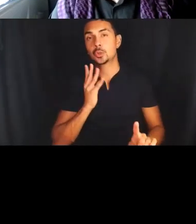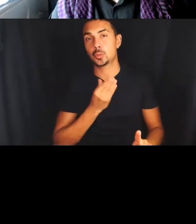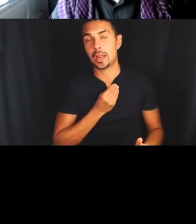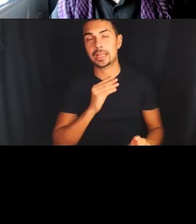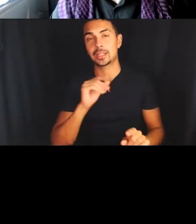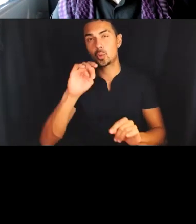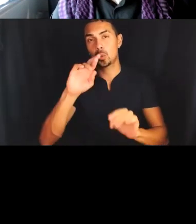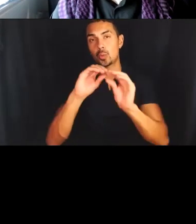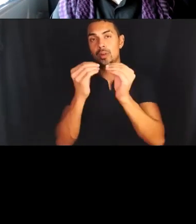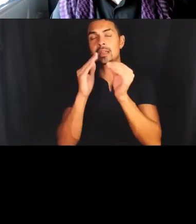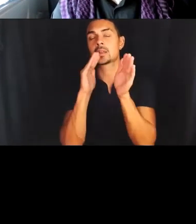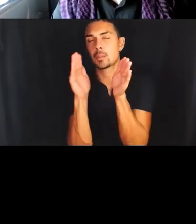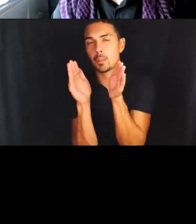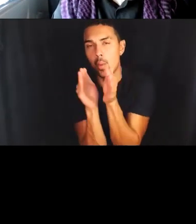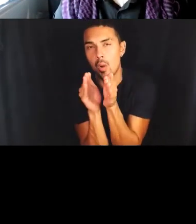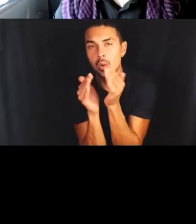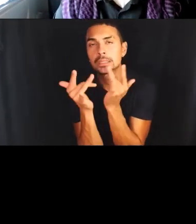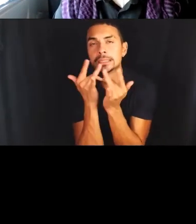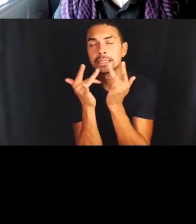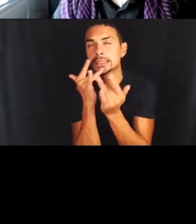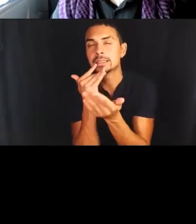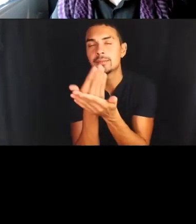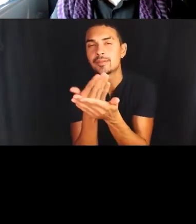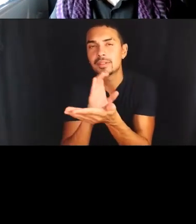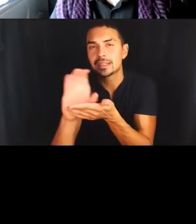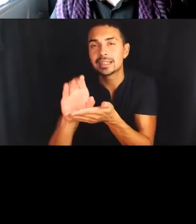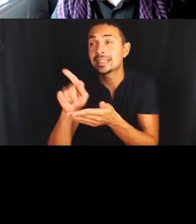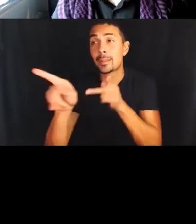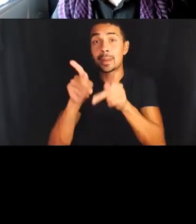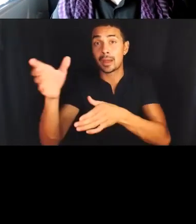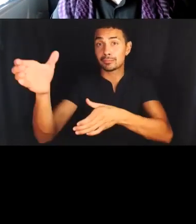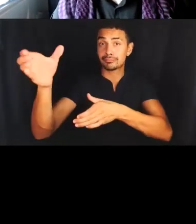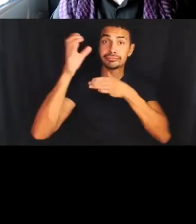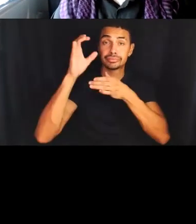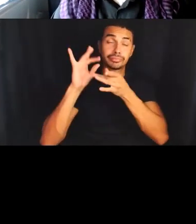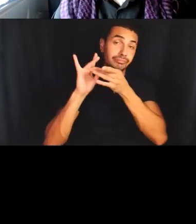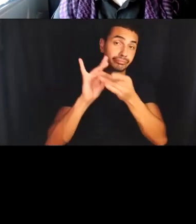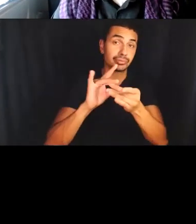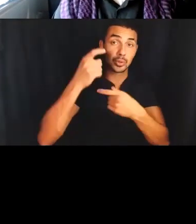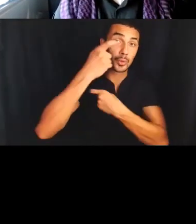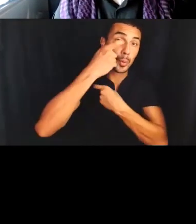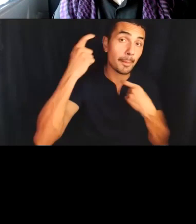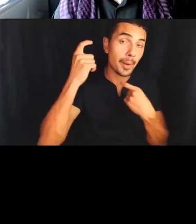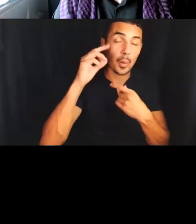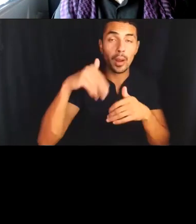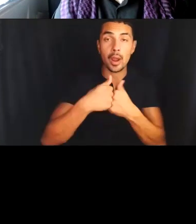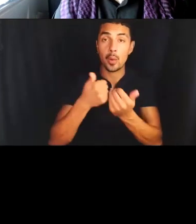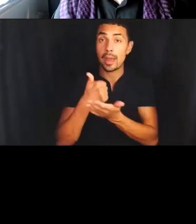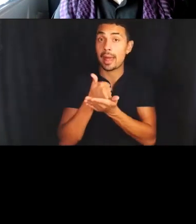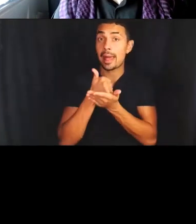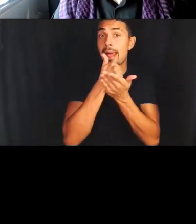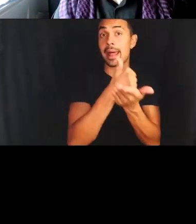they don't have people that have the knowledge around trauma or how to help somebody who's experienced